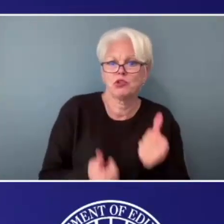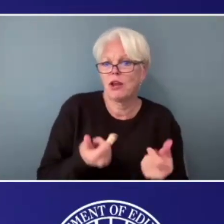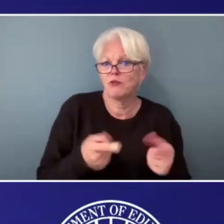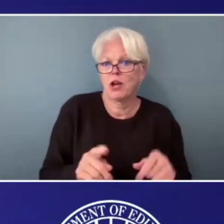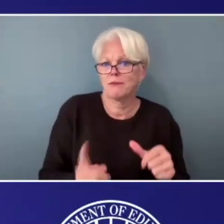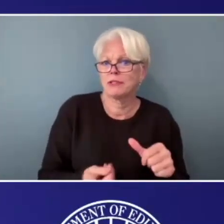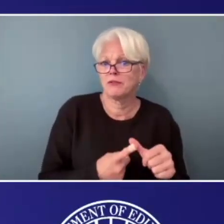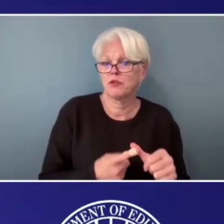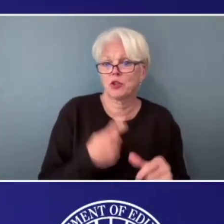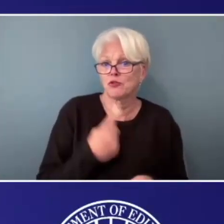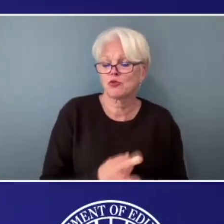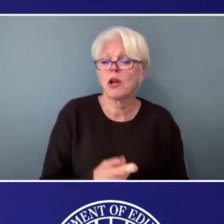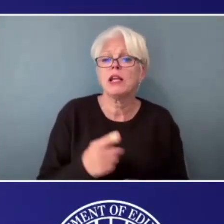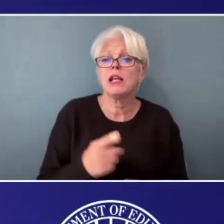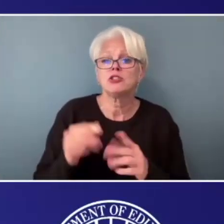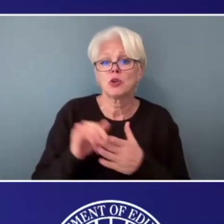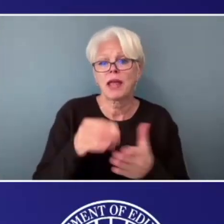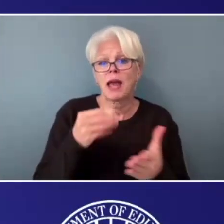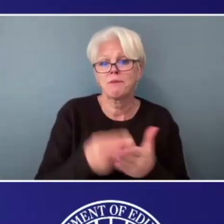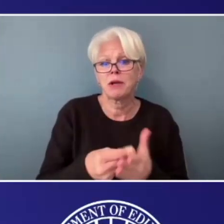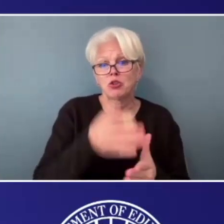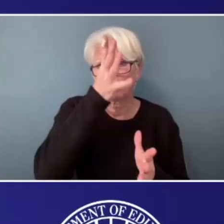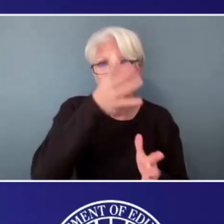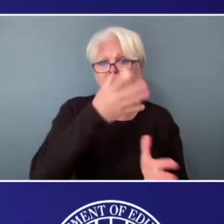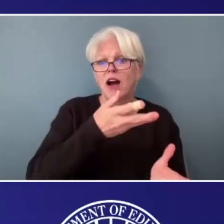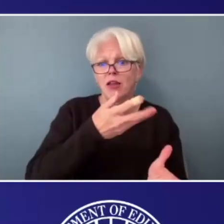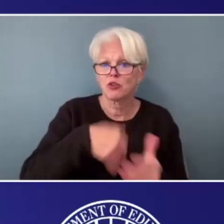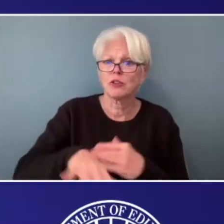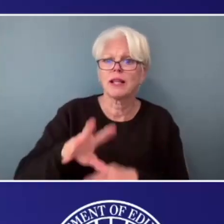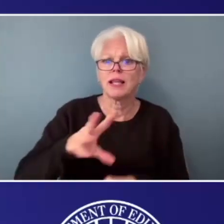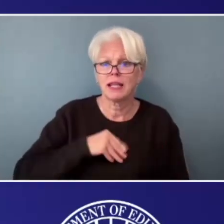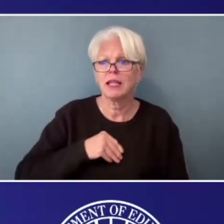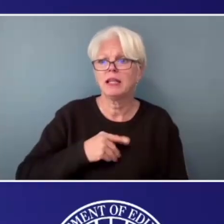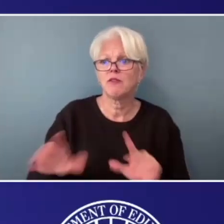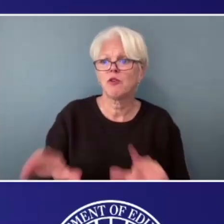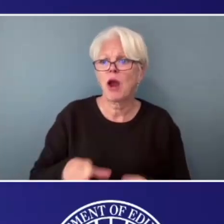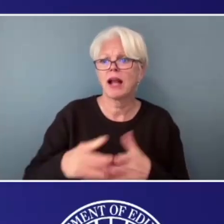too, would be grandfathered in for active students that have received a disbursement